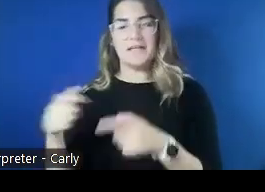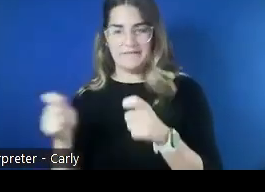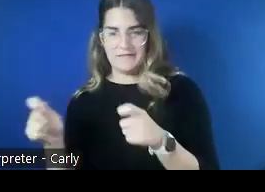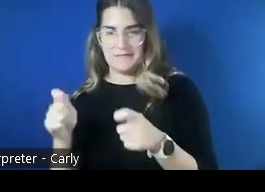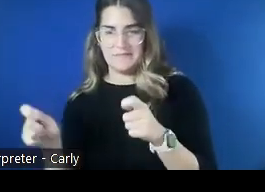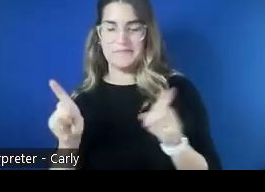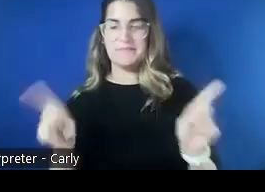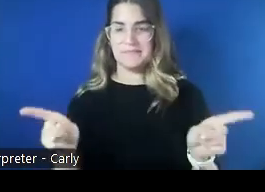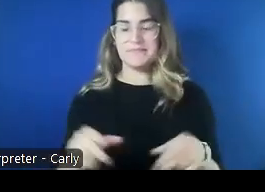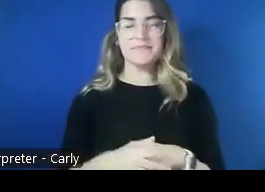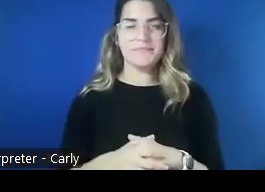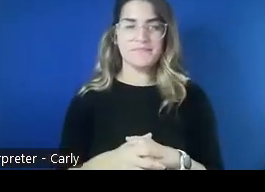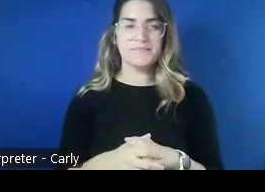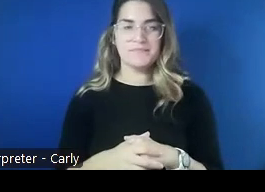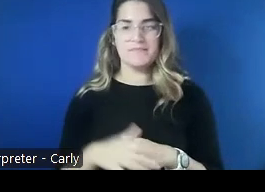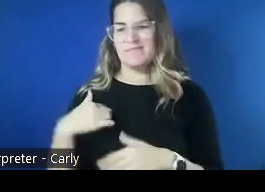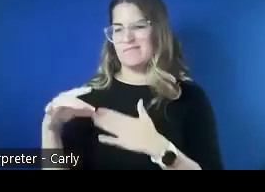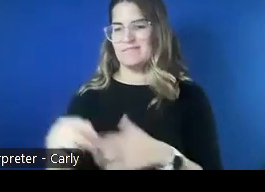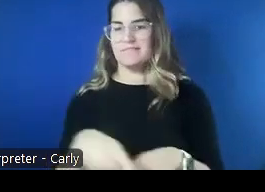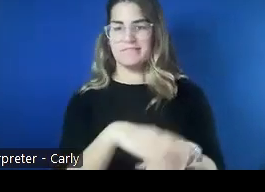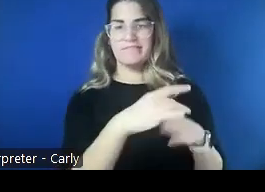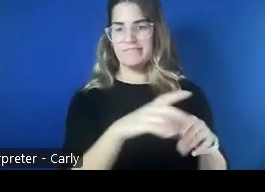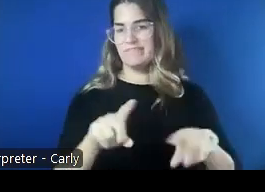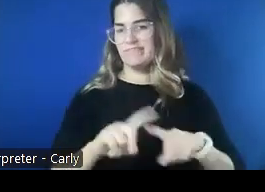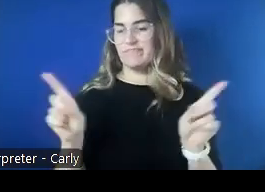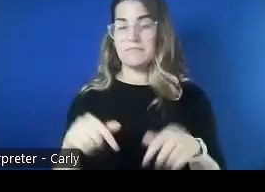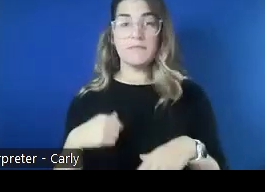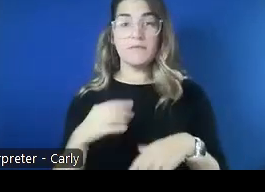and then um again because we believe in the parallel process we're all also involved in